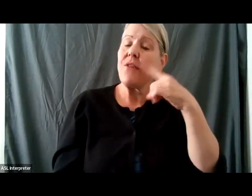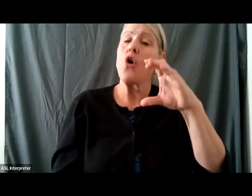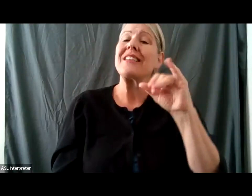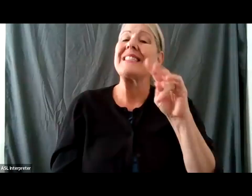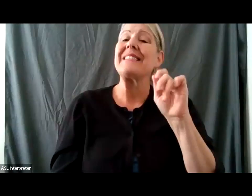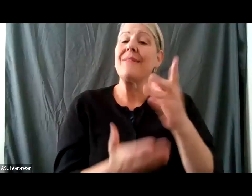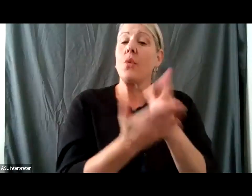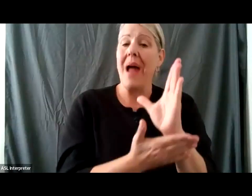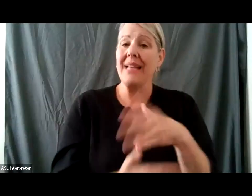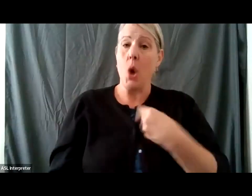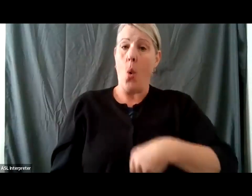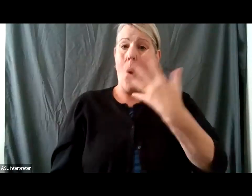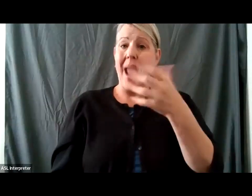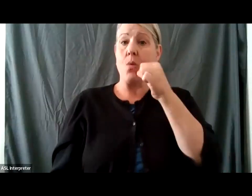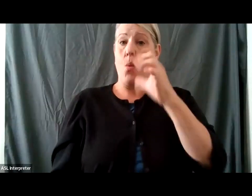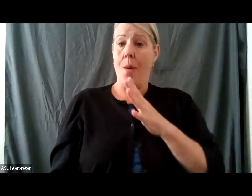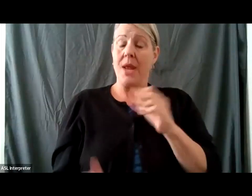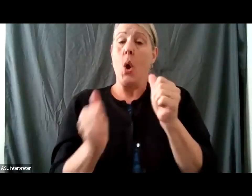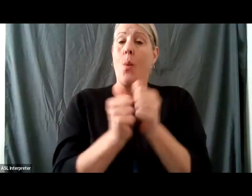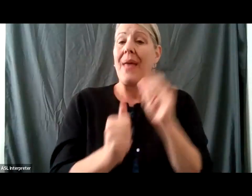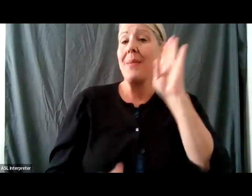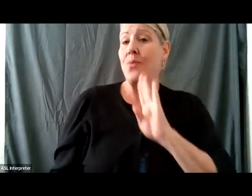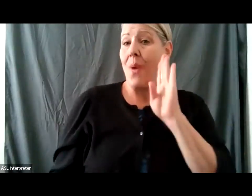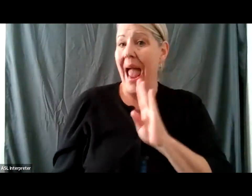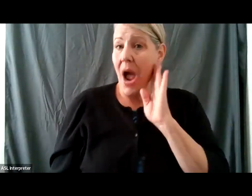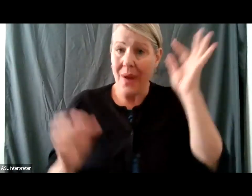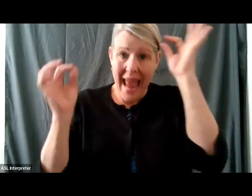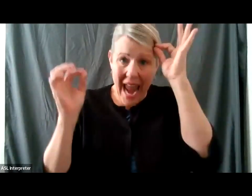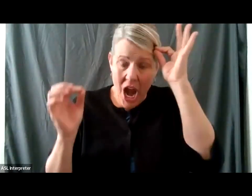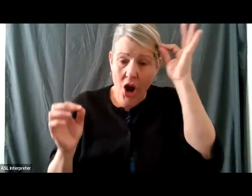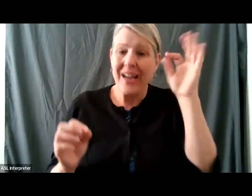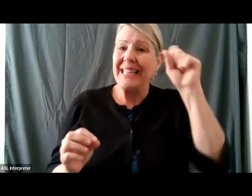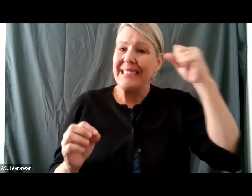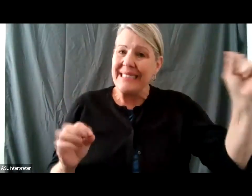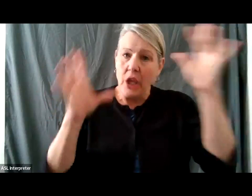I'm a white woman with brown hair, silver streaks in the front.